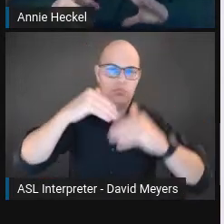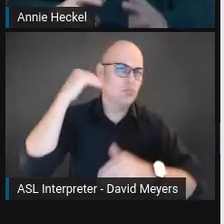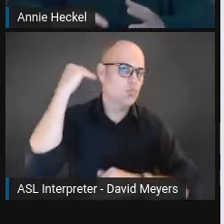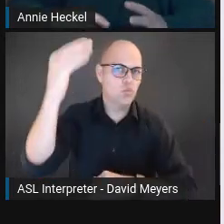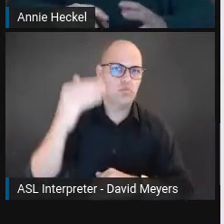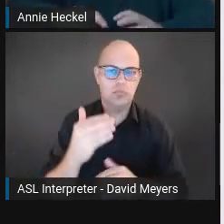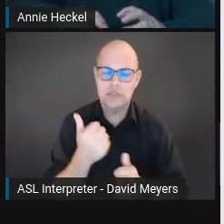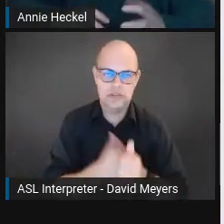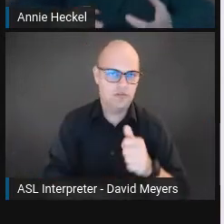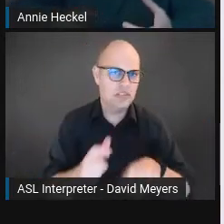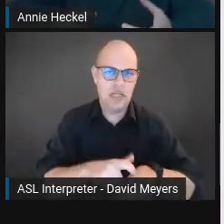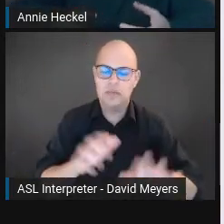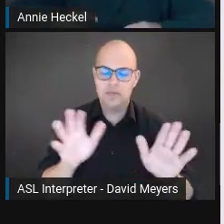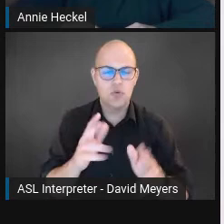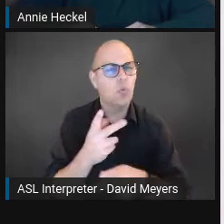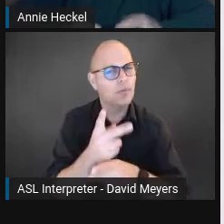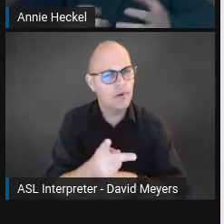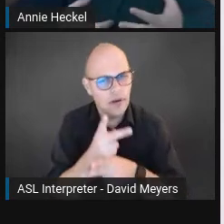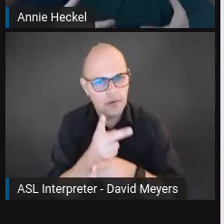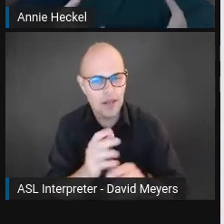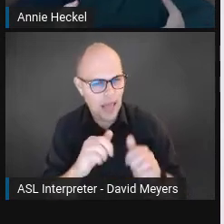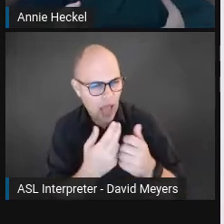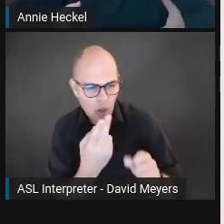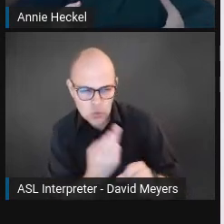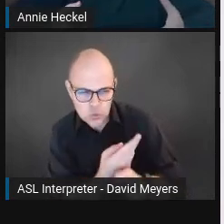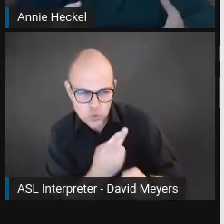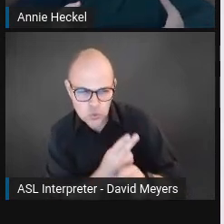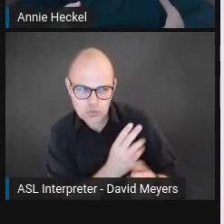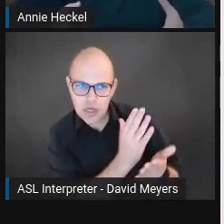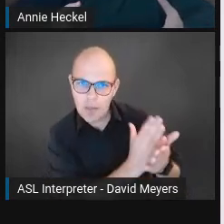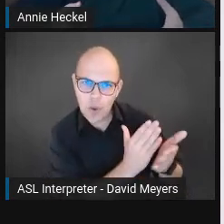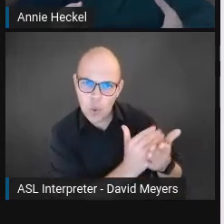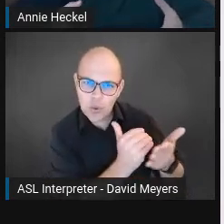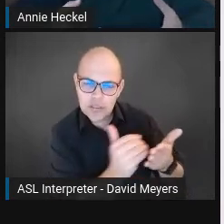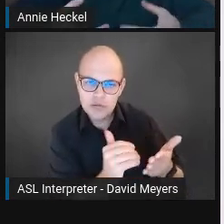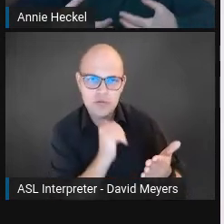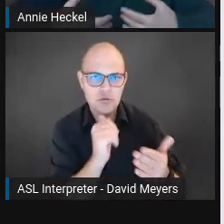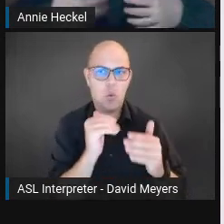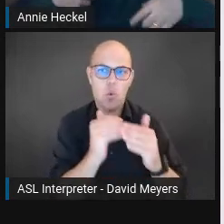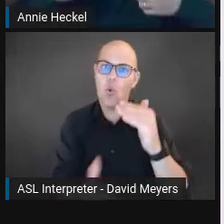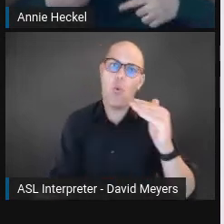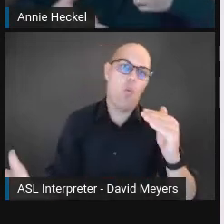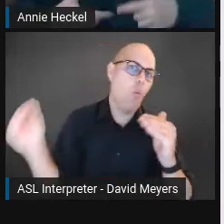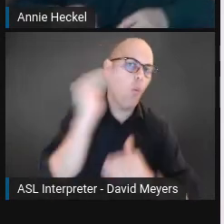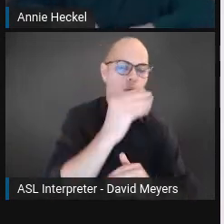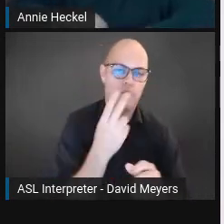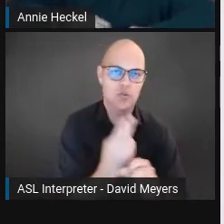Make sure you're careful how you're using components. Don't overload any single component, and just consider carefully